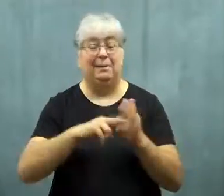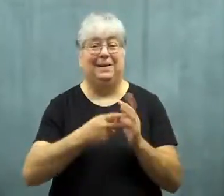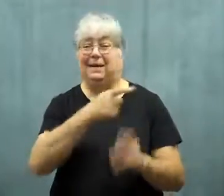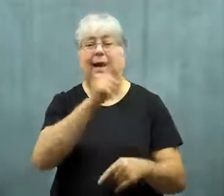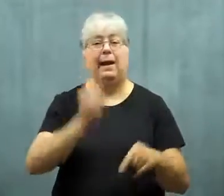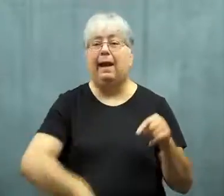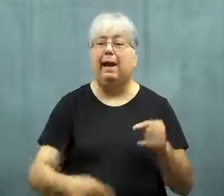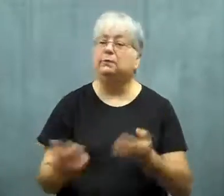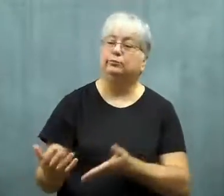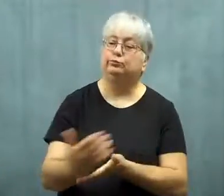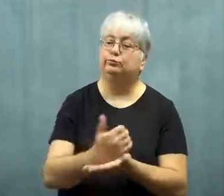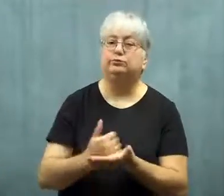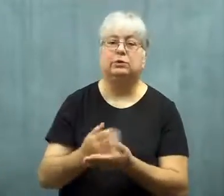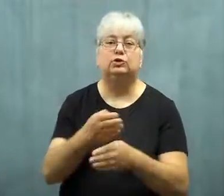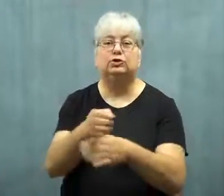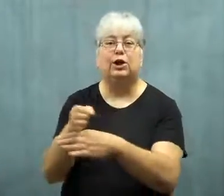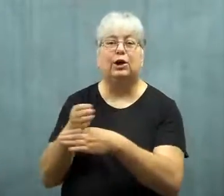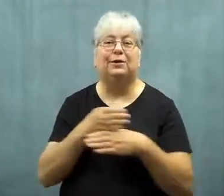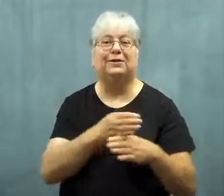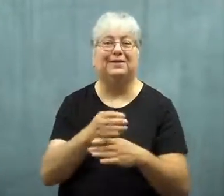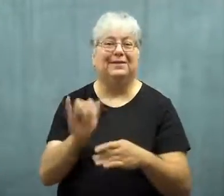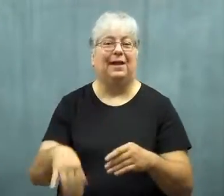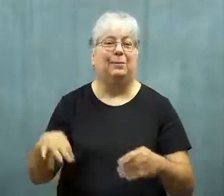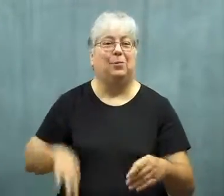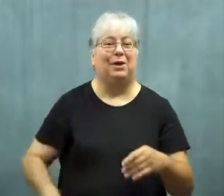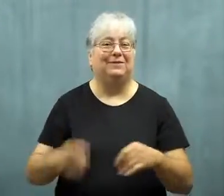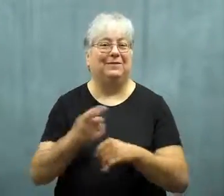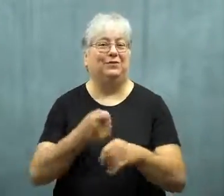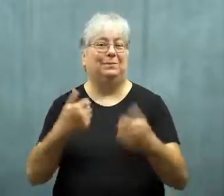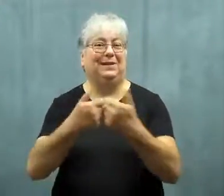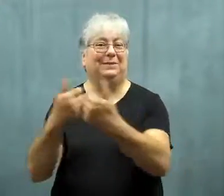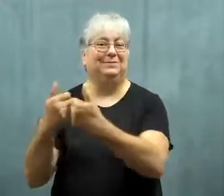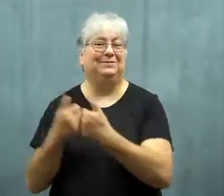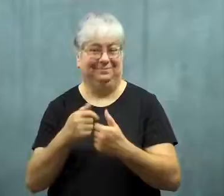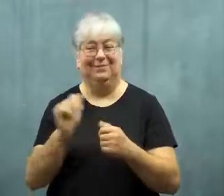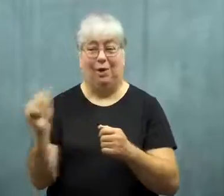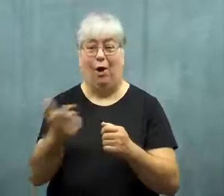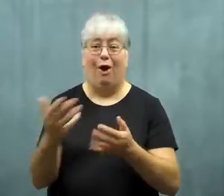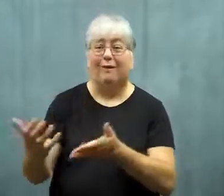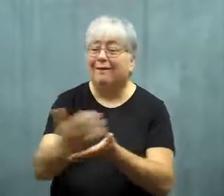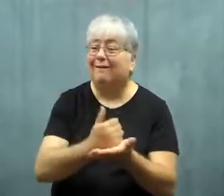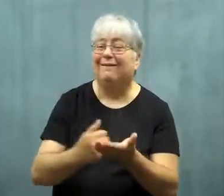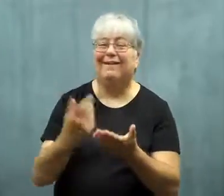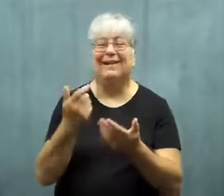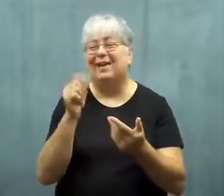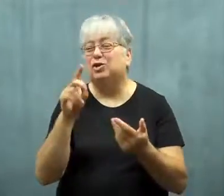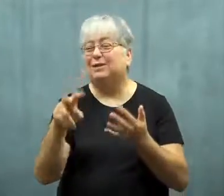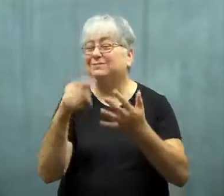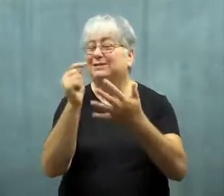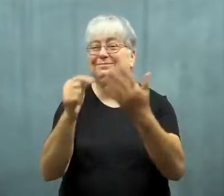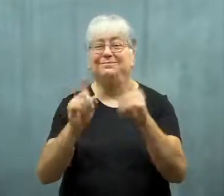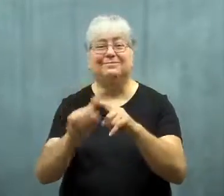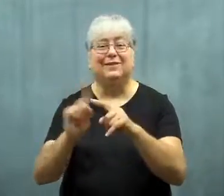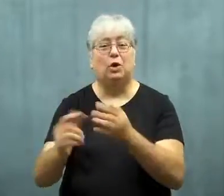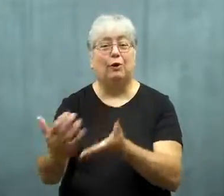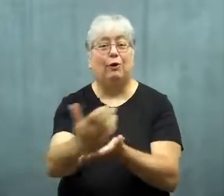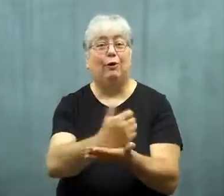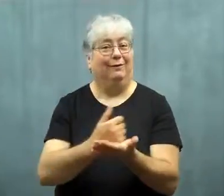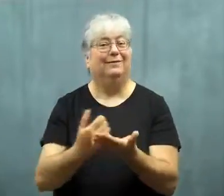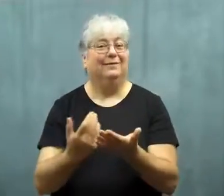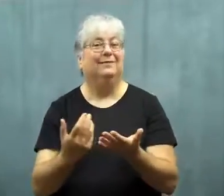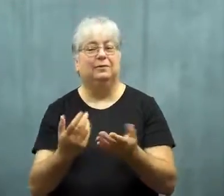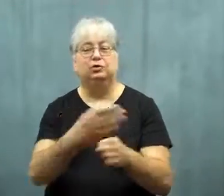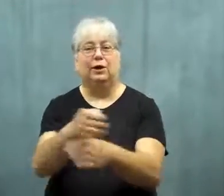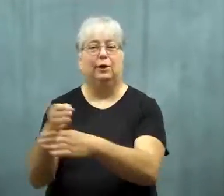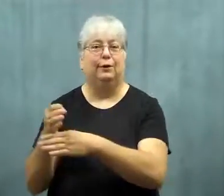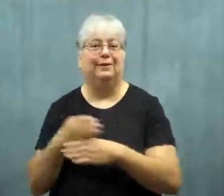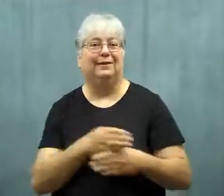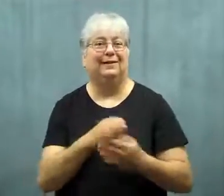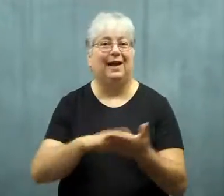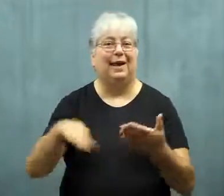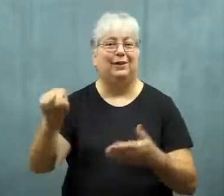That means it cannot share in the profits from these games.